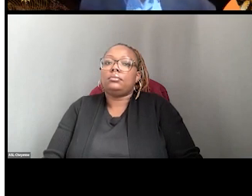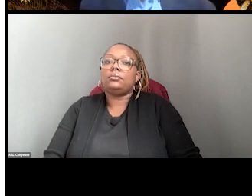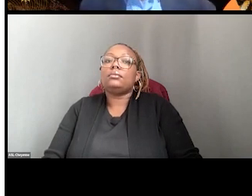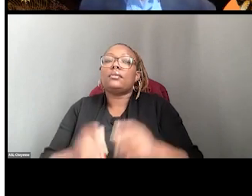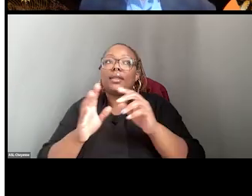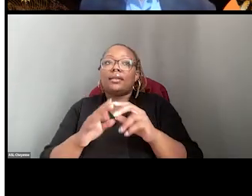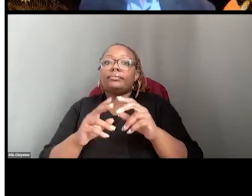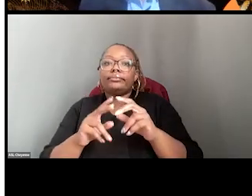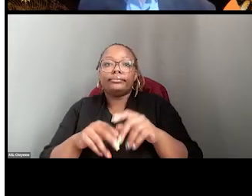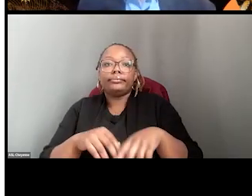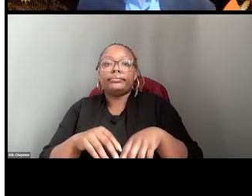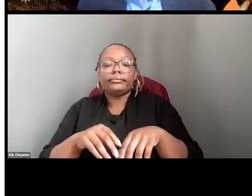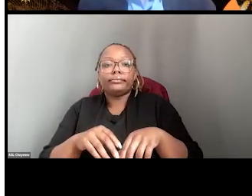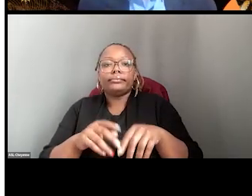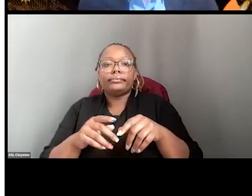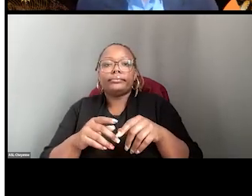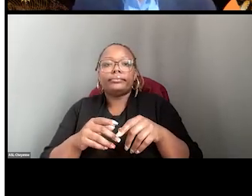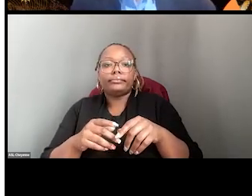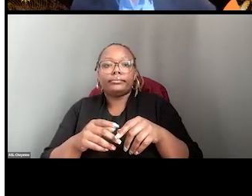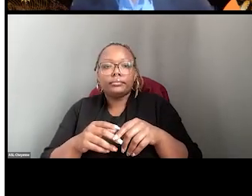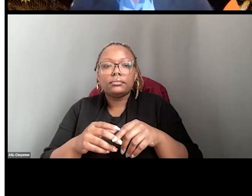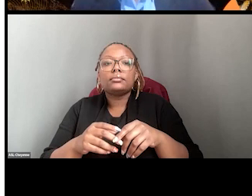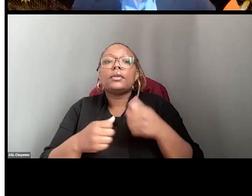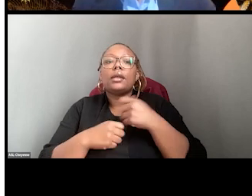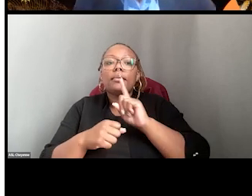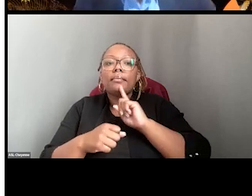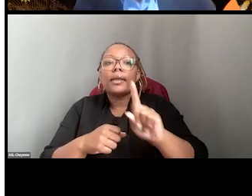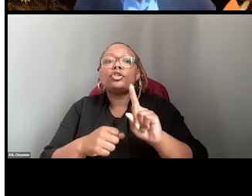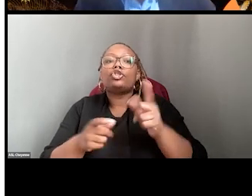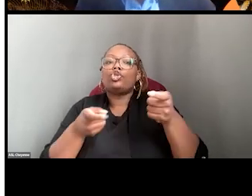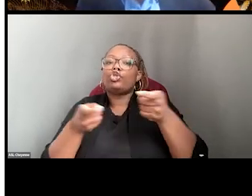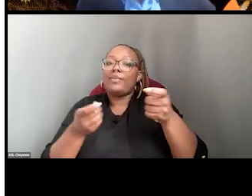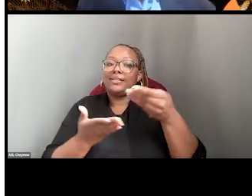and your expenses, that they are allowable, allocable, reasonable, and necessary.